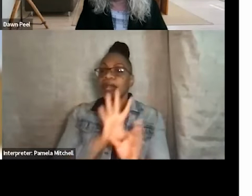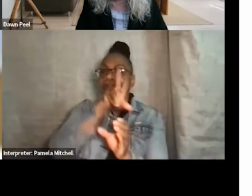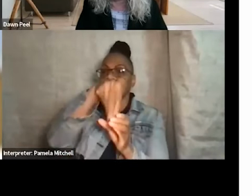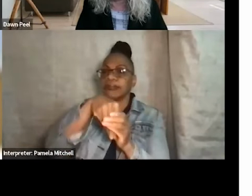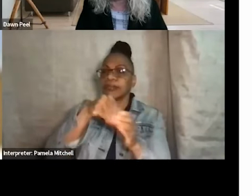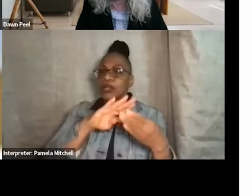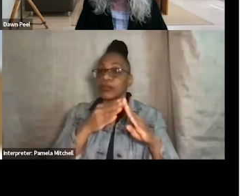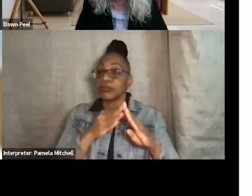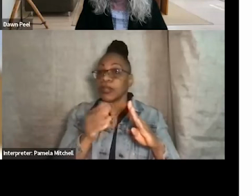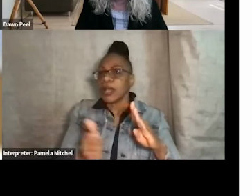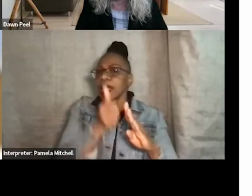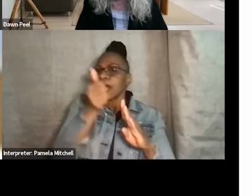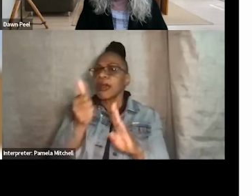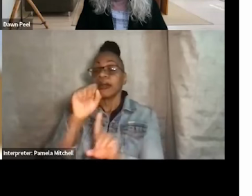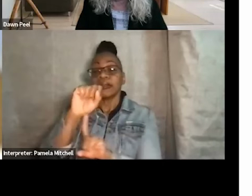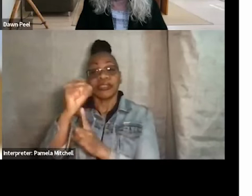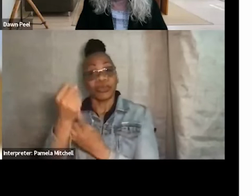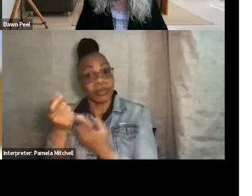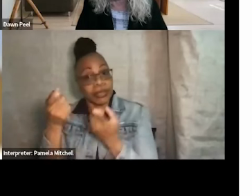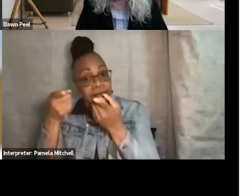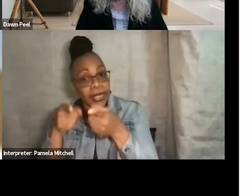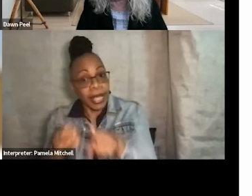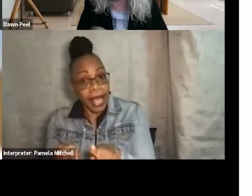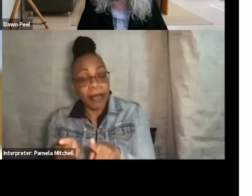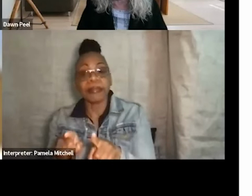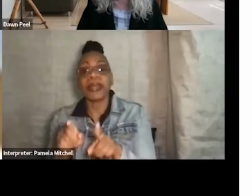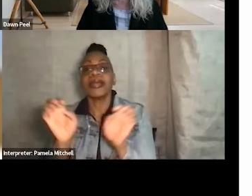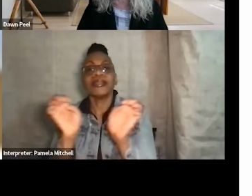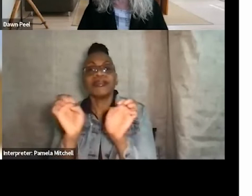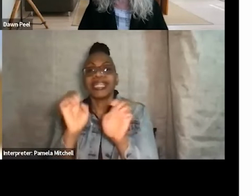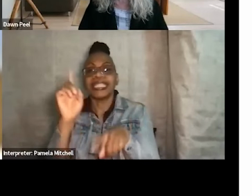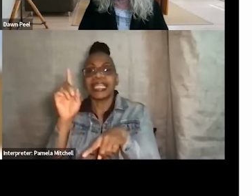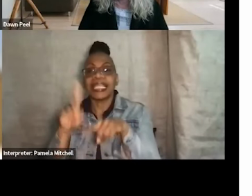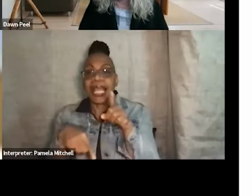In other situations, the crisis cannot be deescalated,